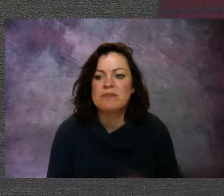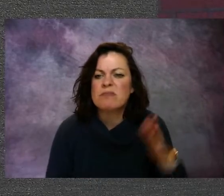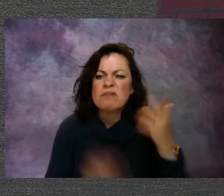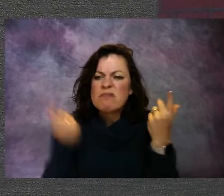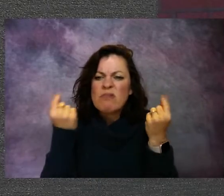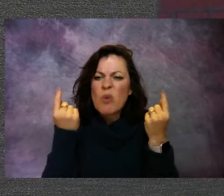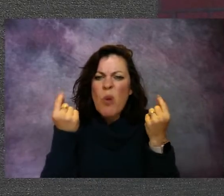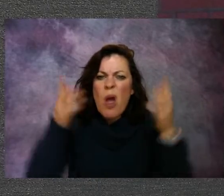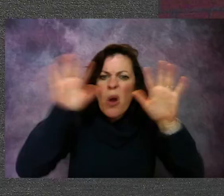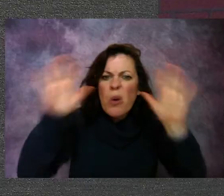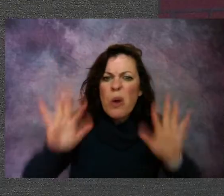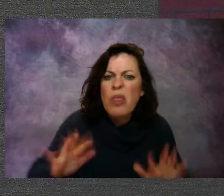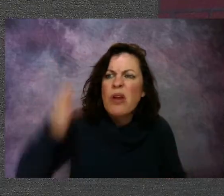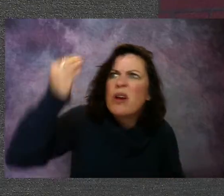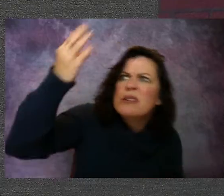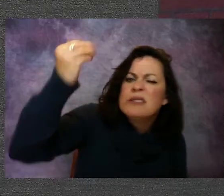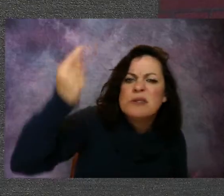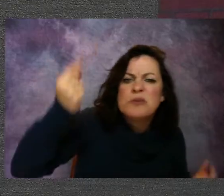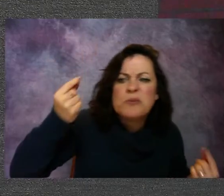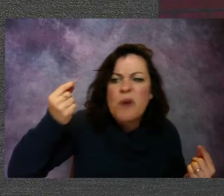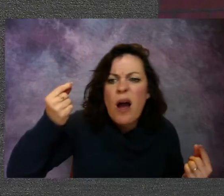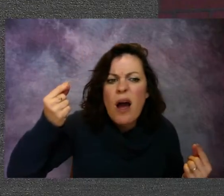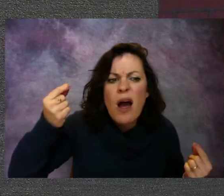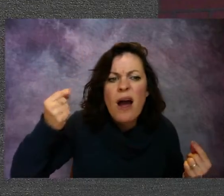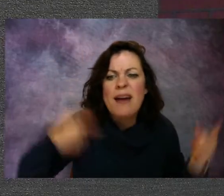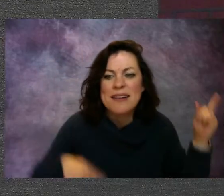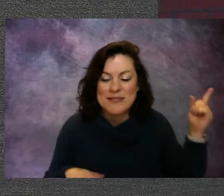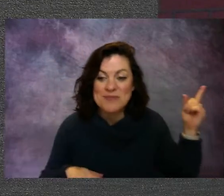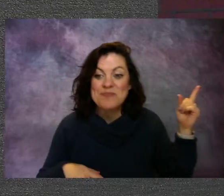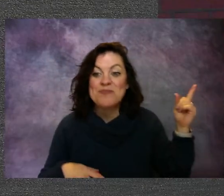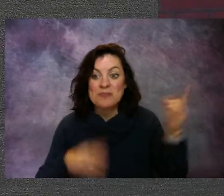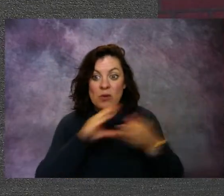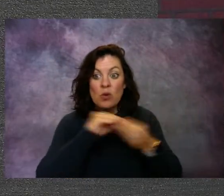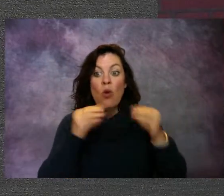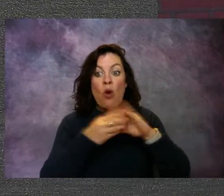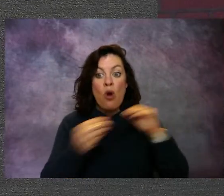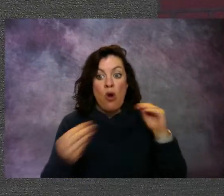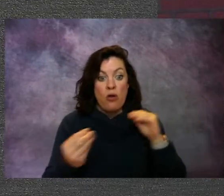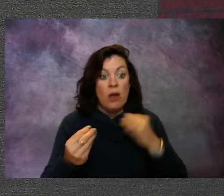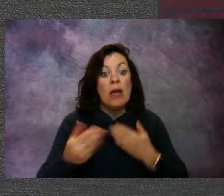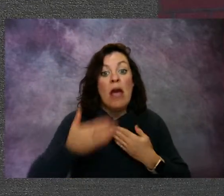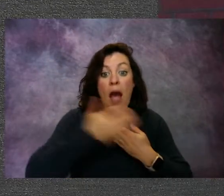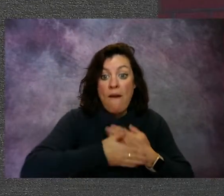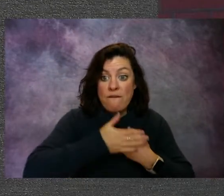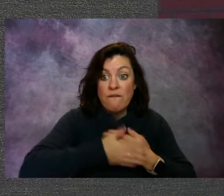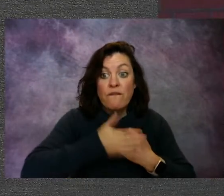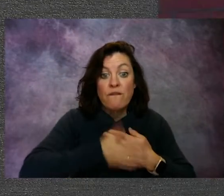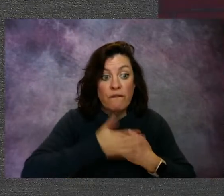Now, this story, we have the cover of the book and then on the inside, it has something